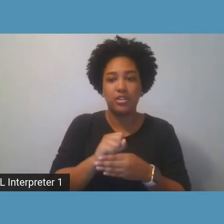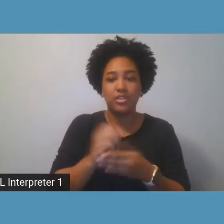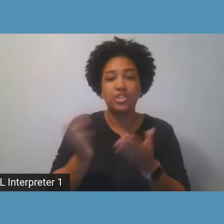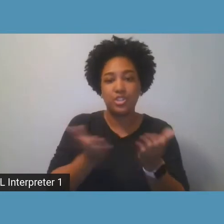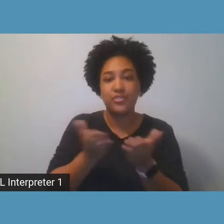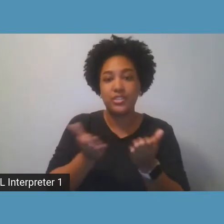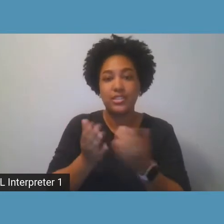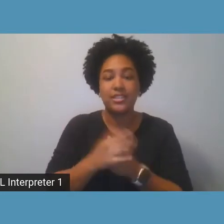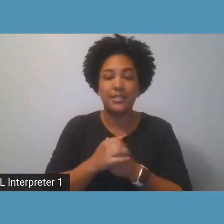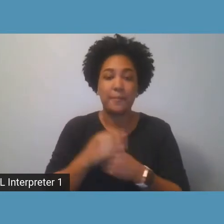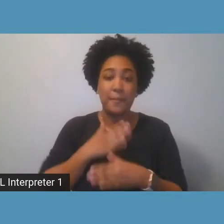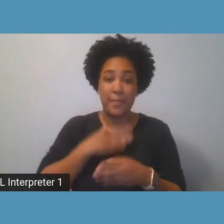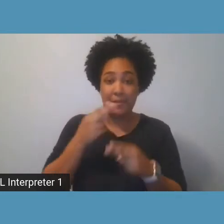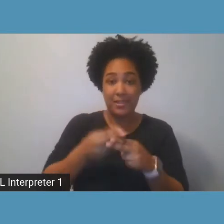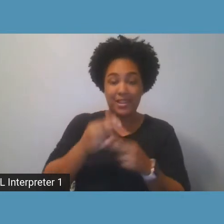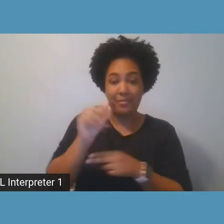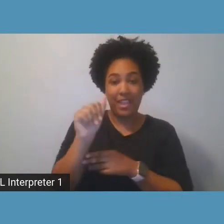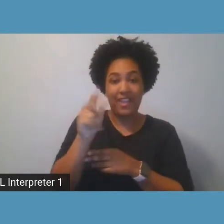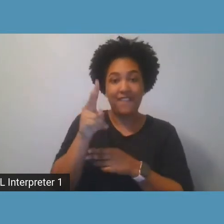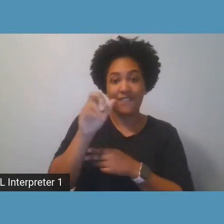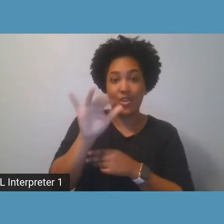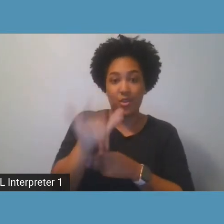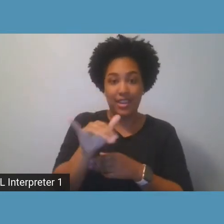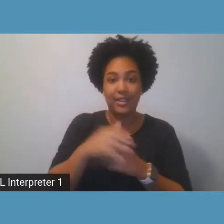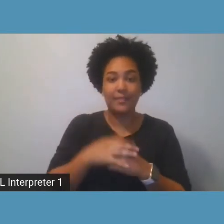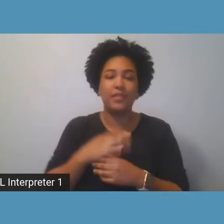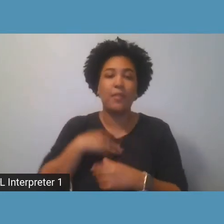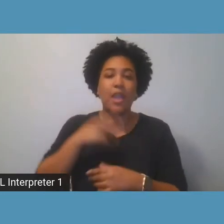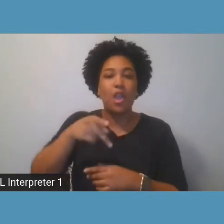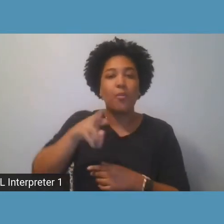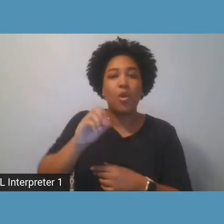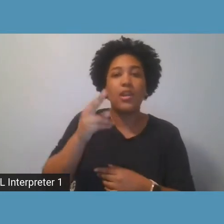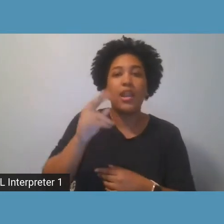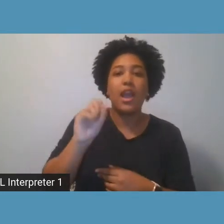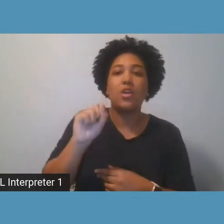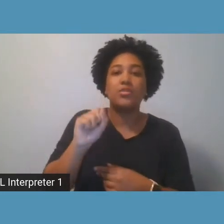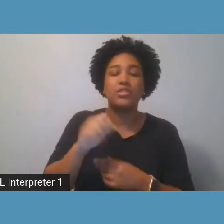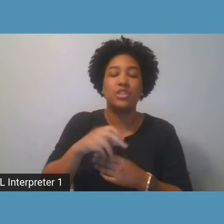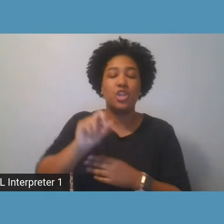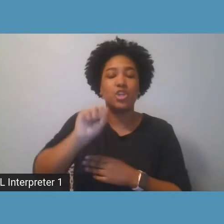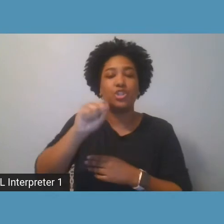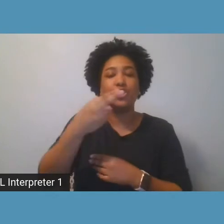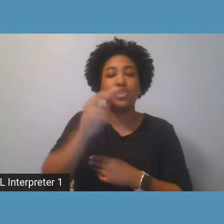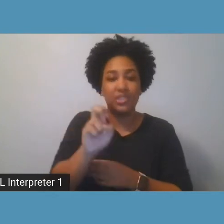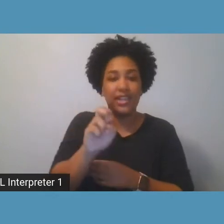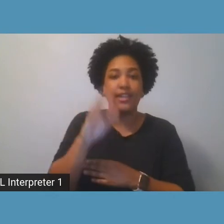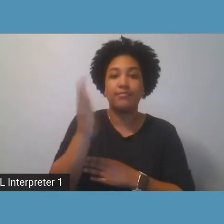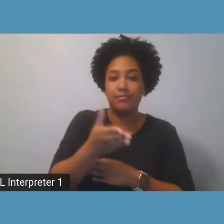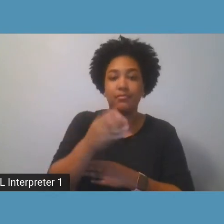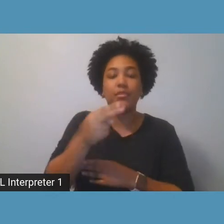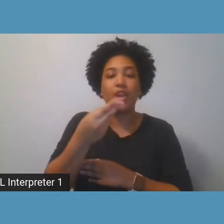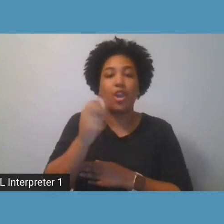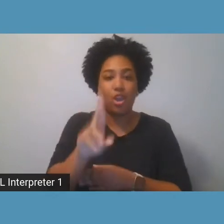My pronouns are she/her. I am white, fair-skinned female with brown, wavy hair, today, pulled back